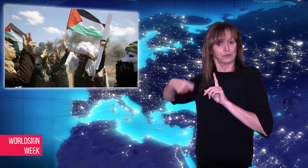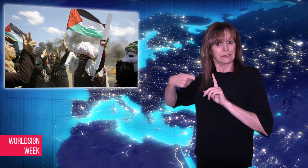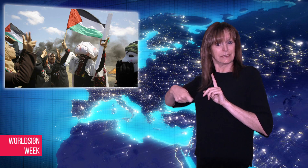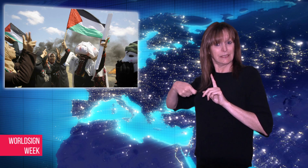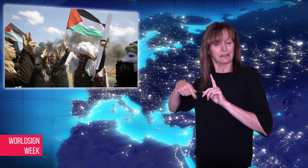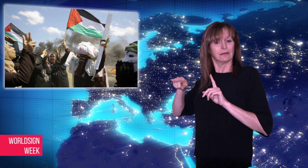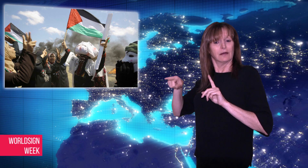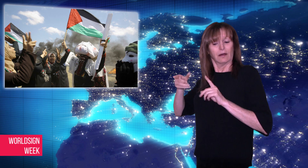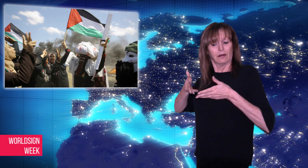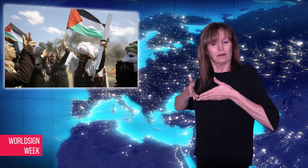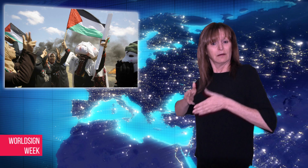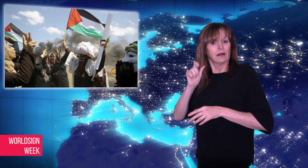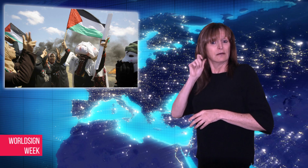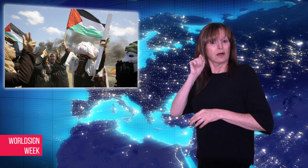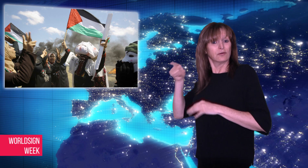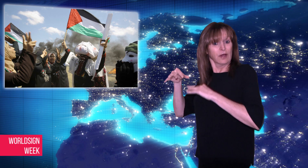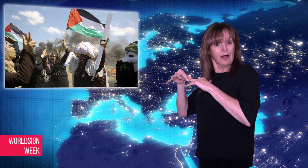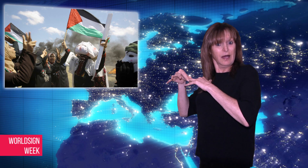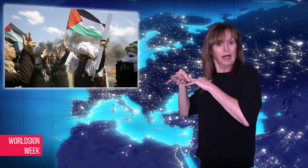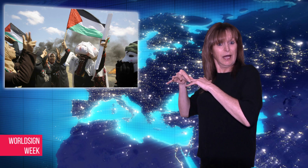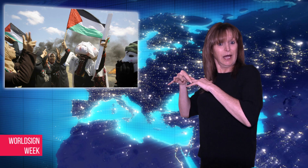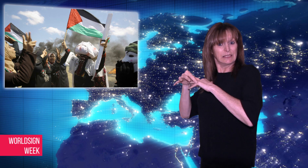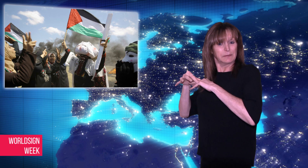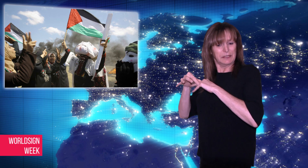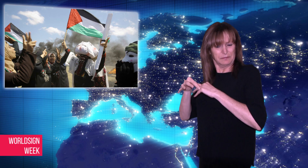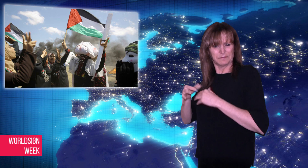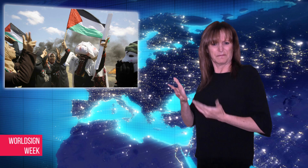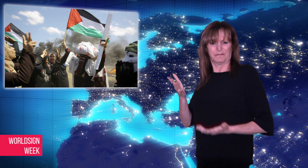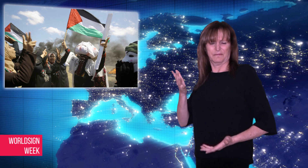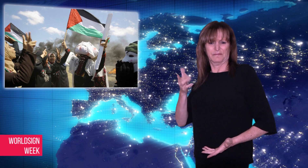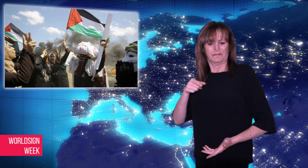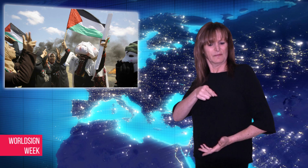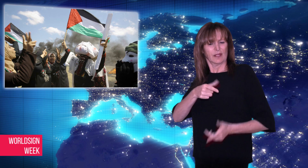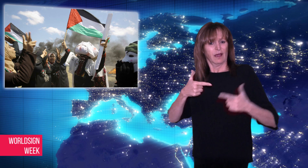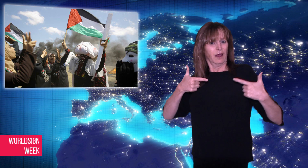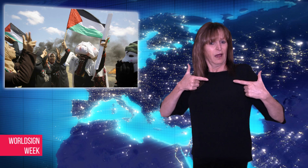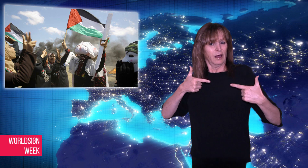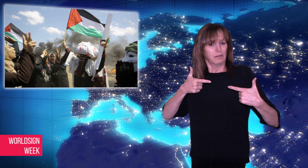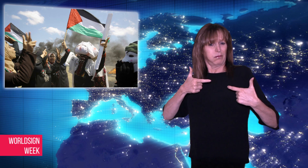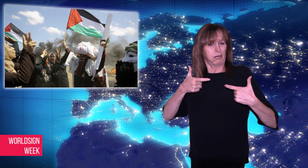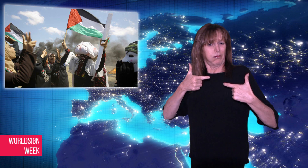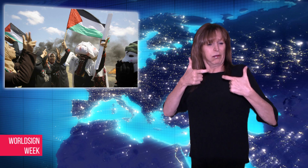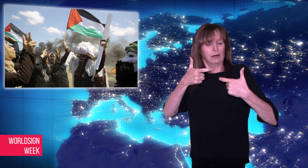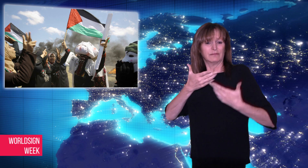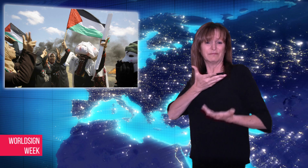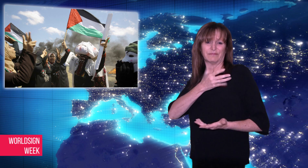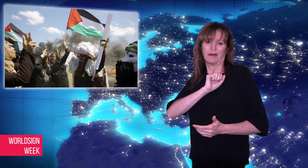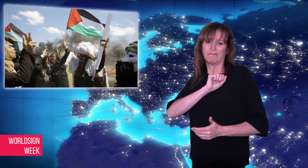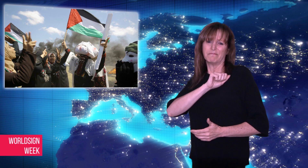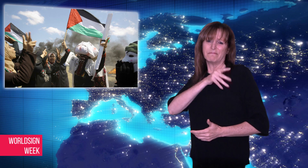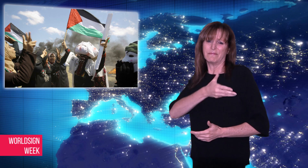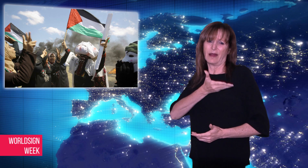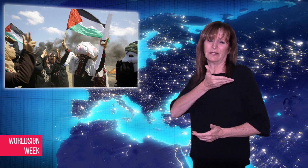Palestinians continued to protest on Tuesday, which marks the 70th